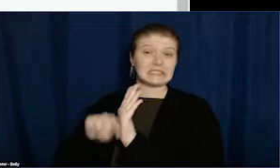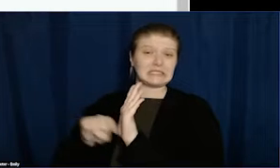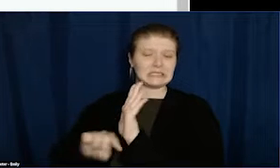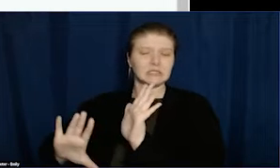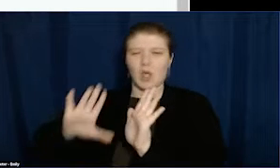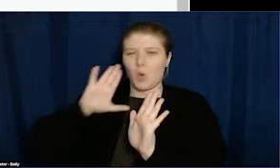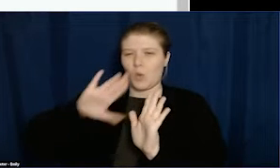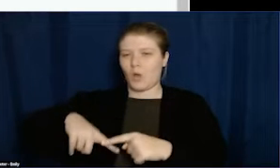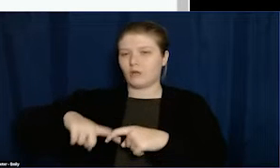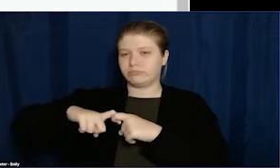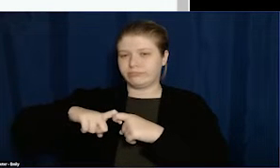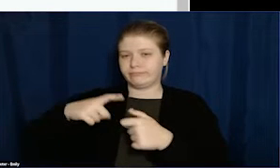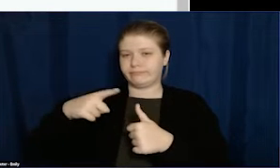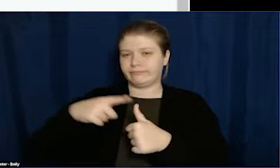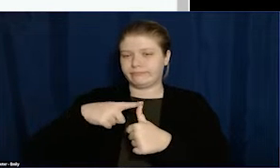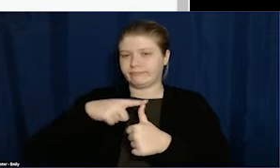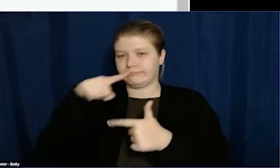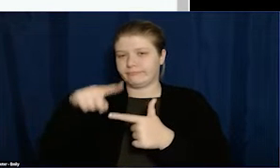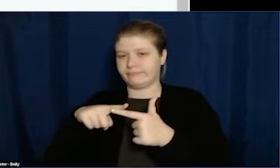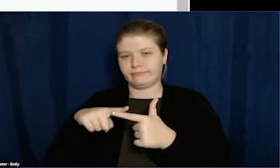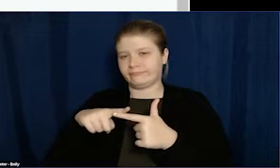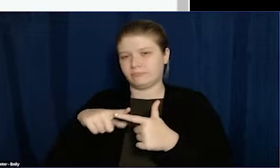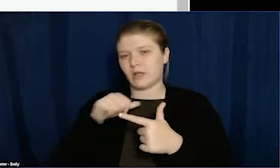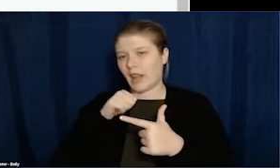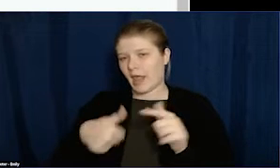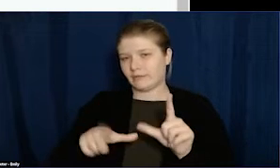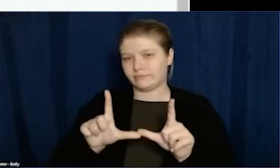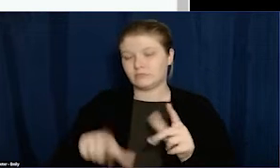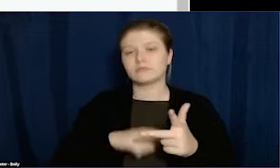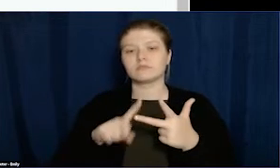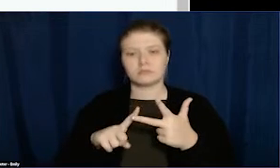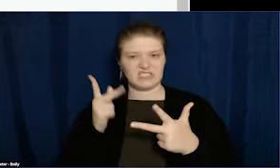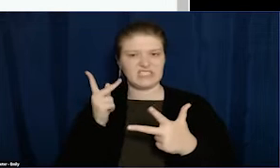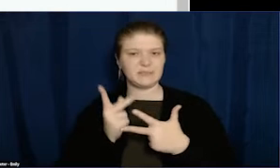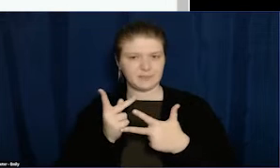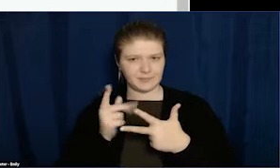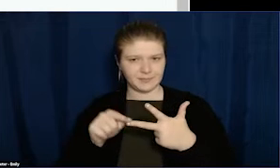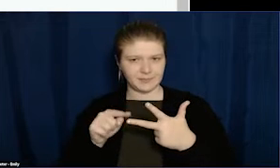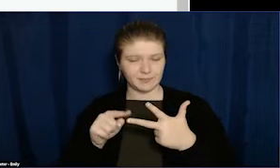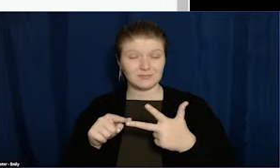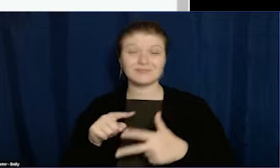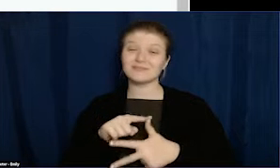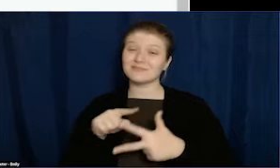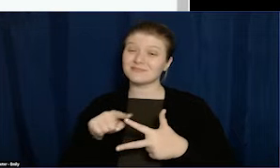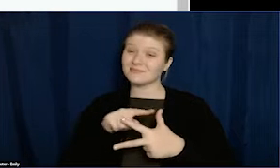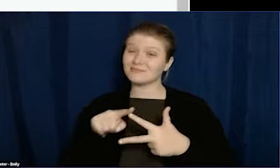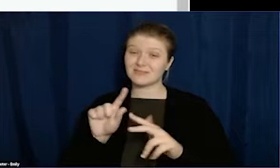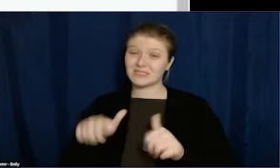But we found some challenges in trying to implement that in a very standard way.